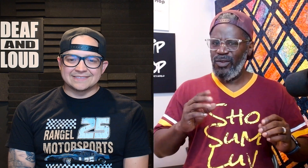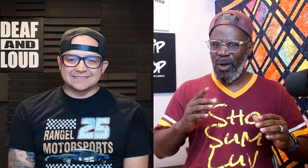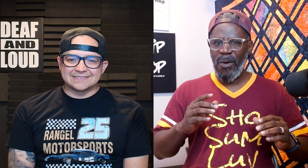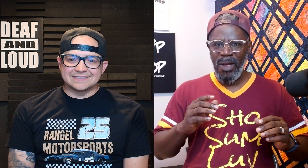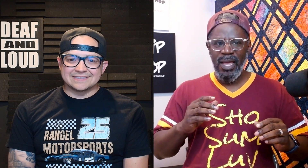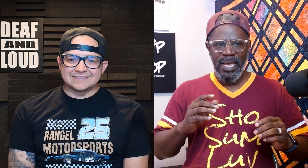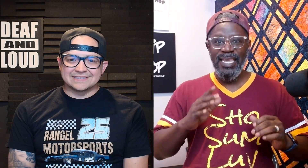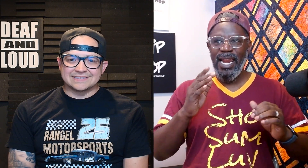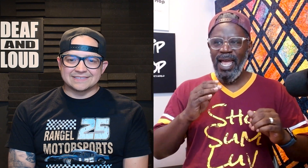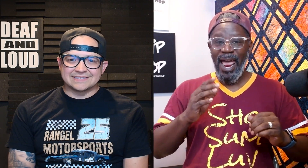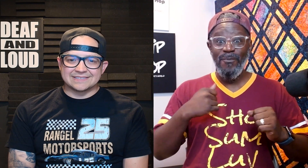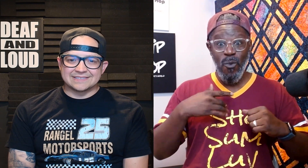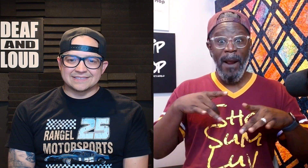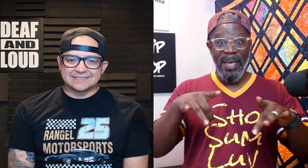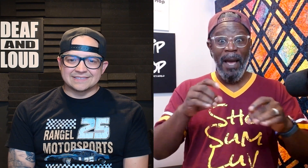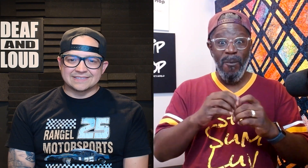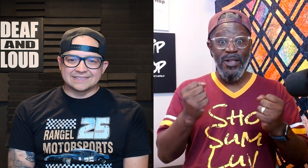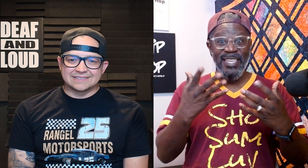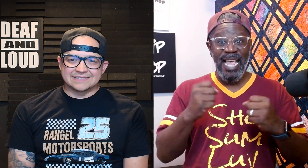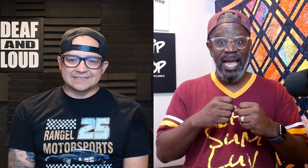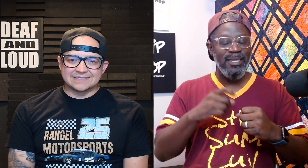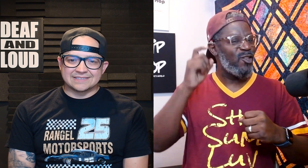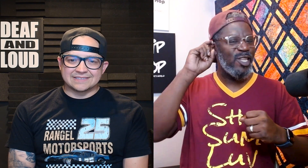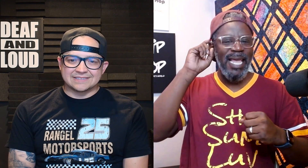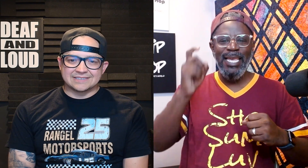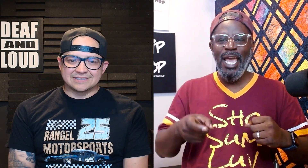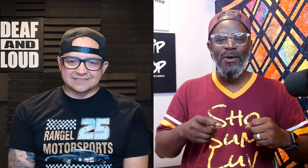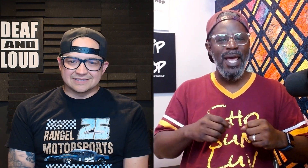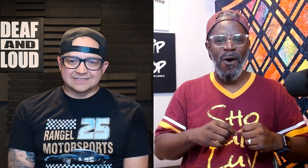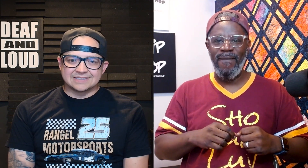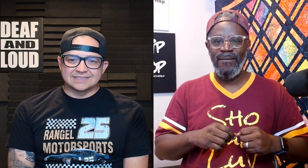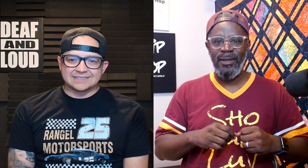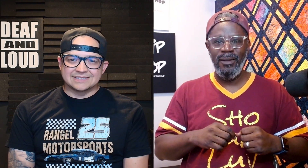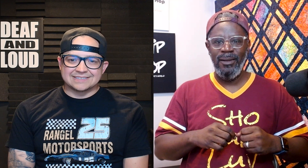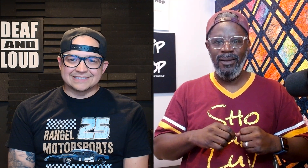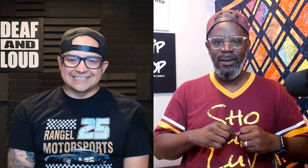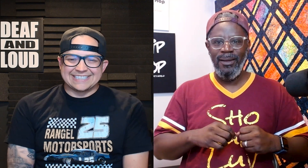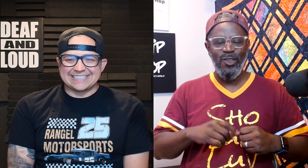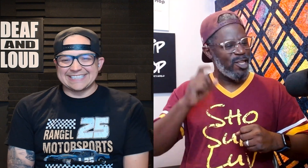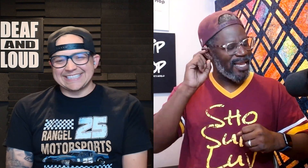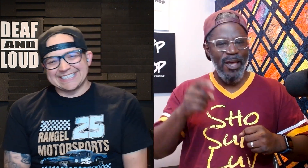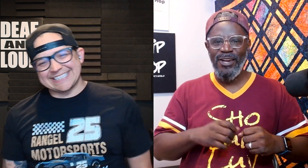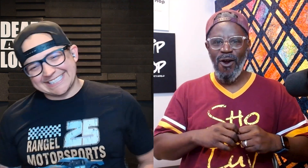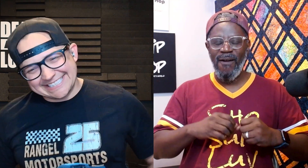So he said, "And if you want to pick up more on your sign, just take your hearing aid off. Just take your hearing aid off.